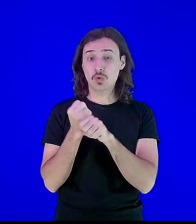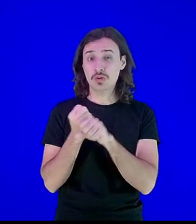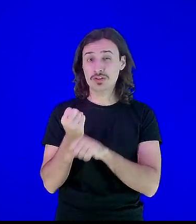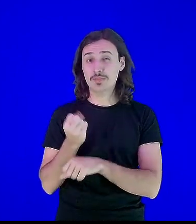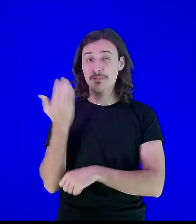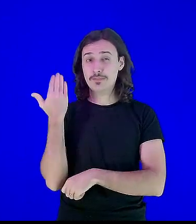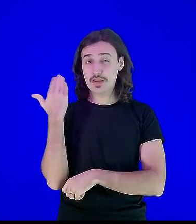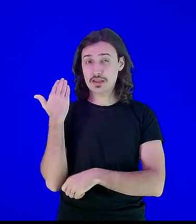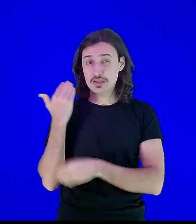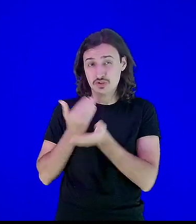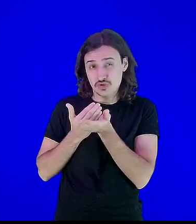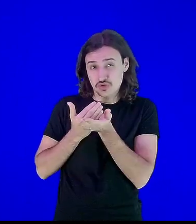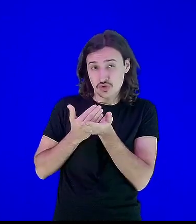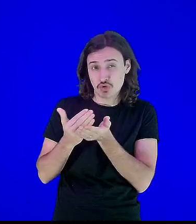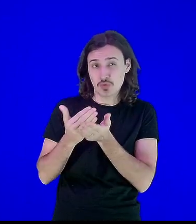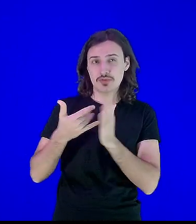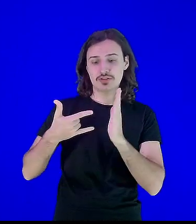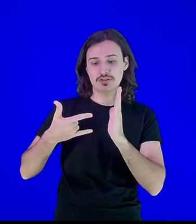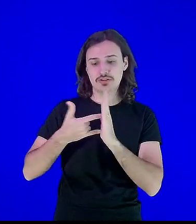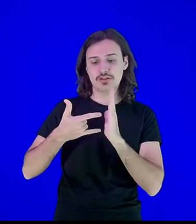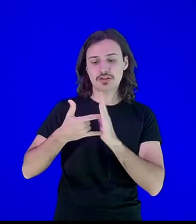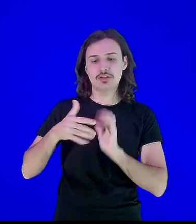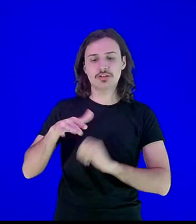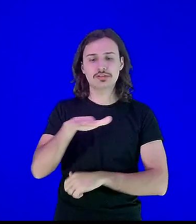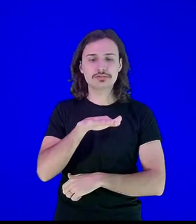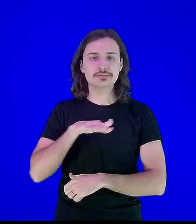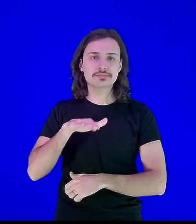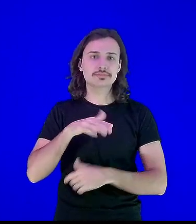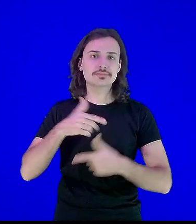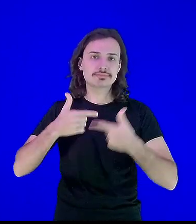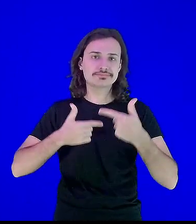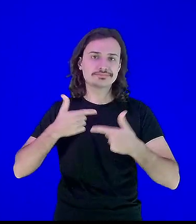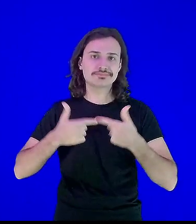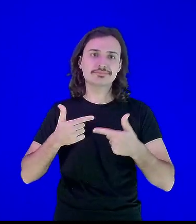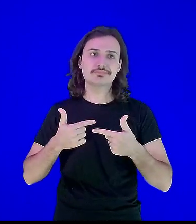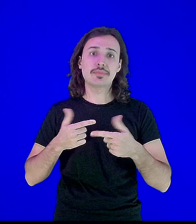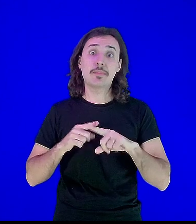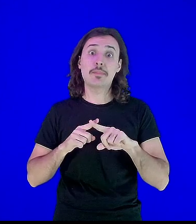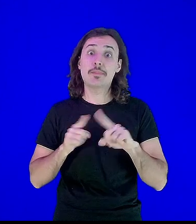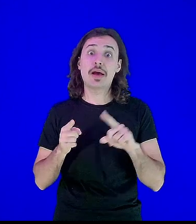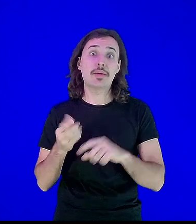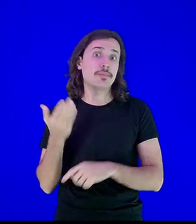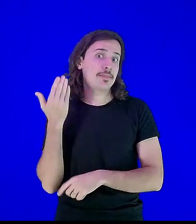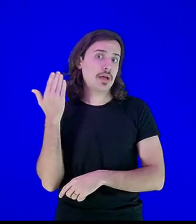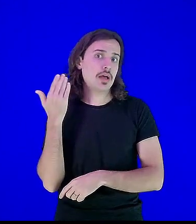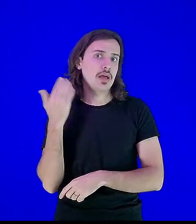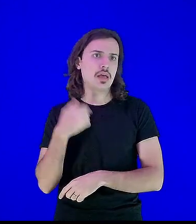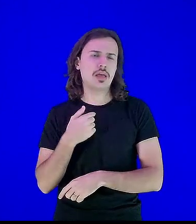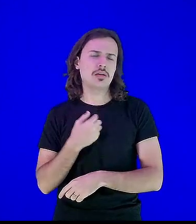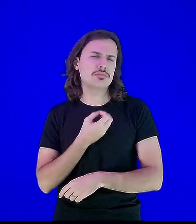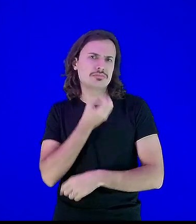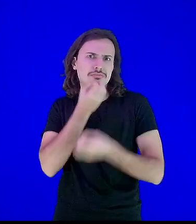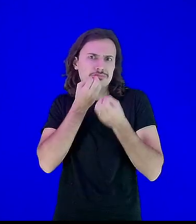and I wasn't really good at it so I had to practice a lot